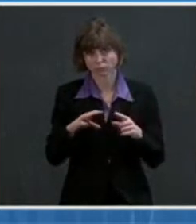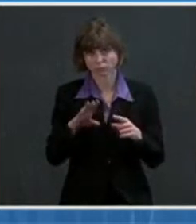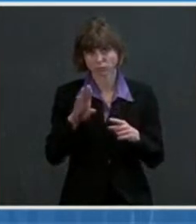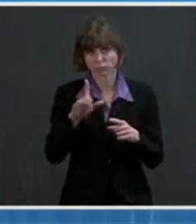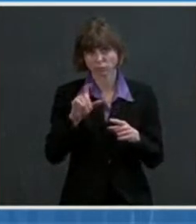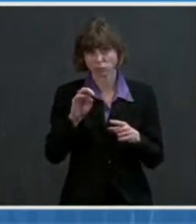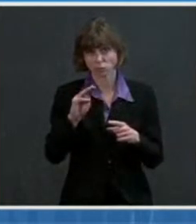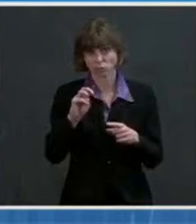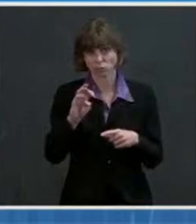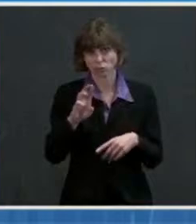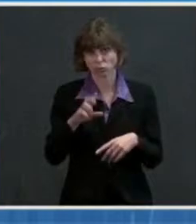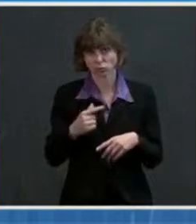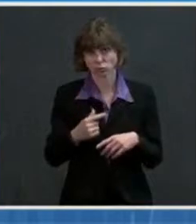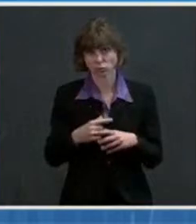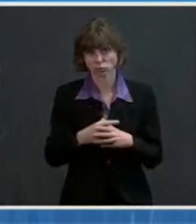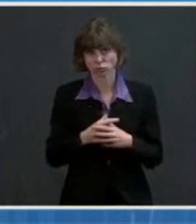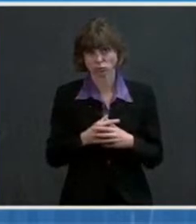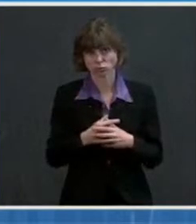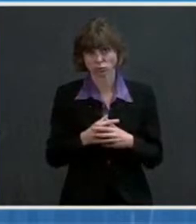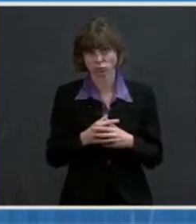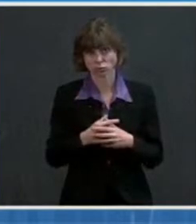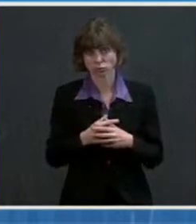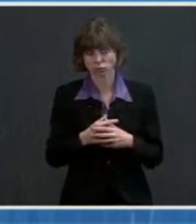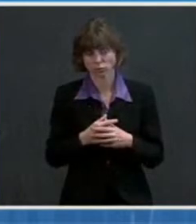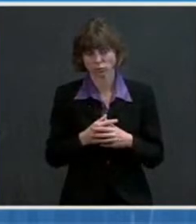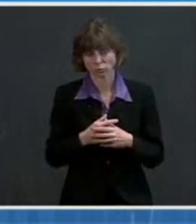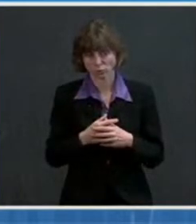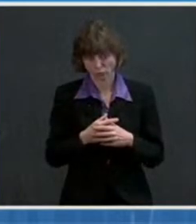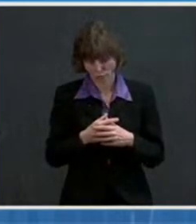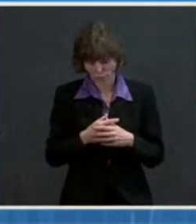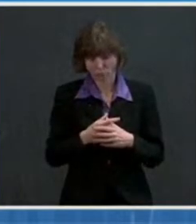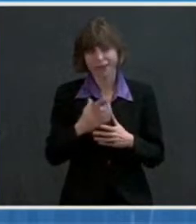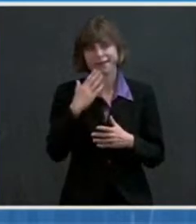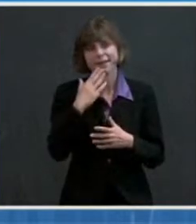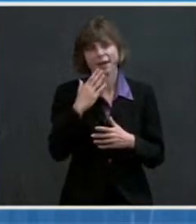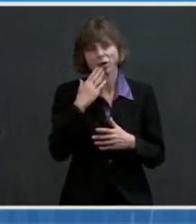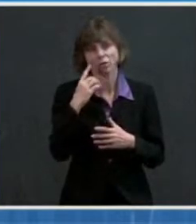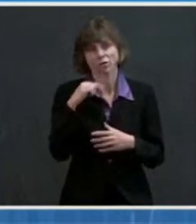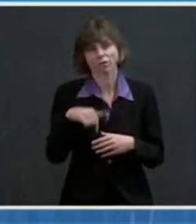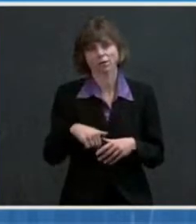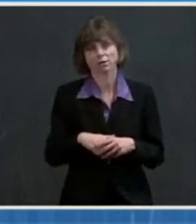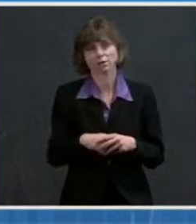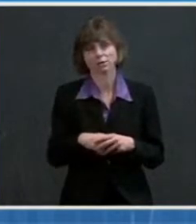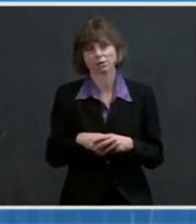AS WELL. NEXT QUESTION.